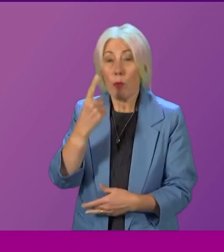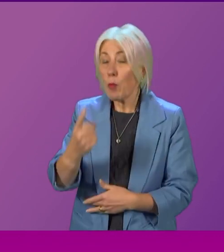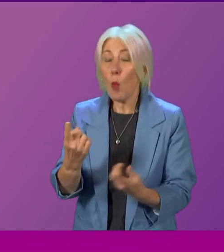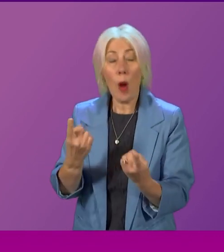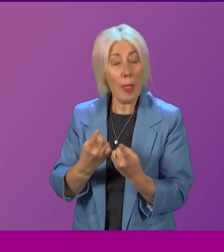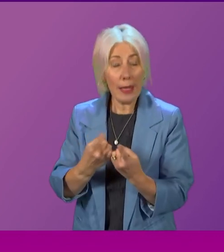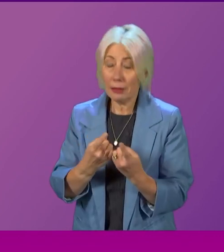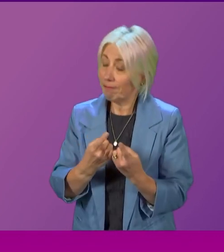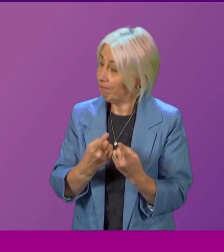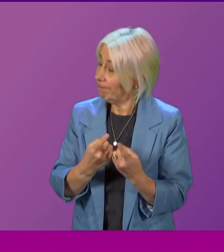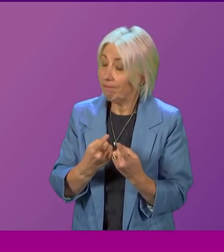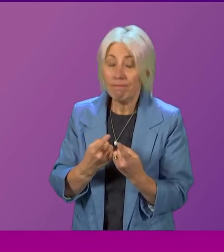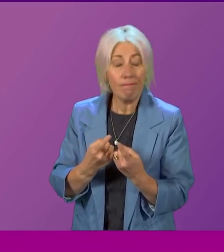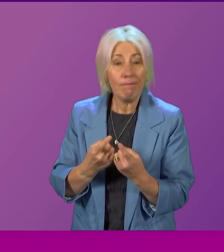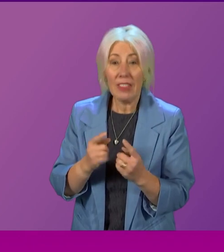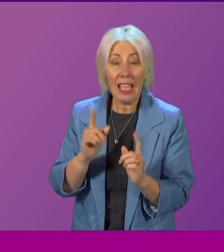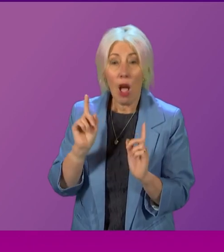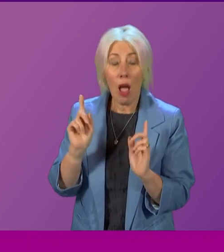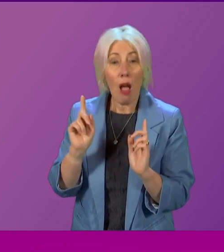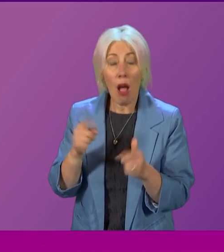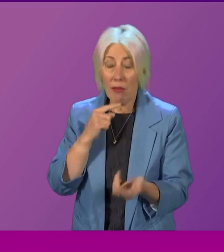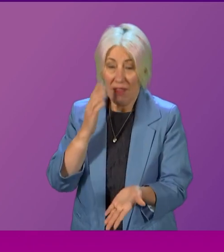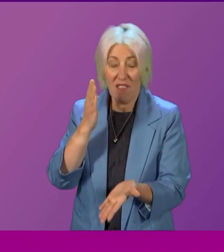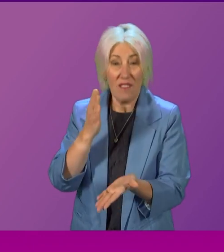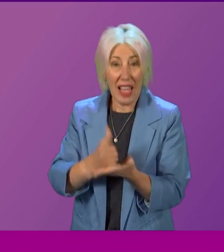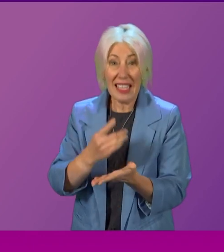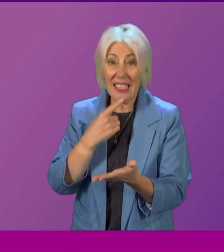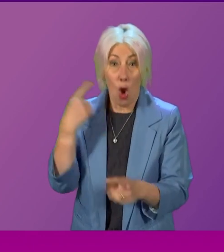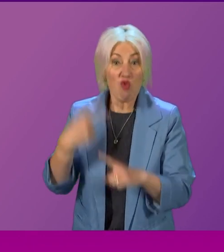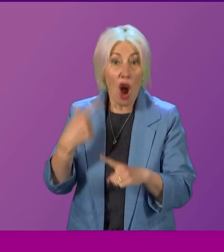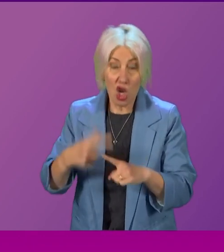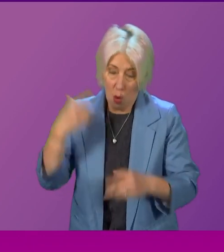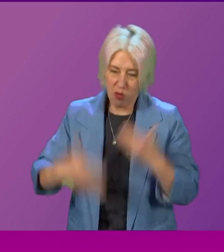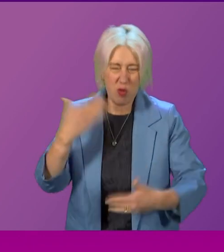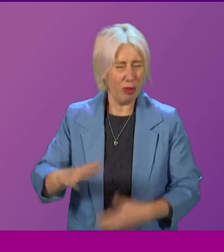with any credibility or basis in fact is that it is being rushed through the Parliament.